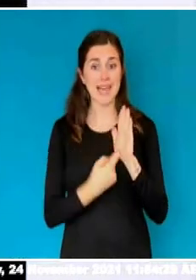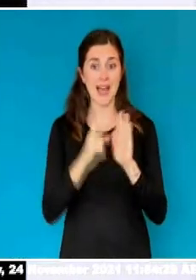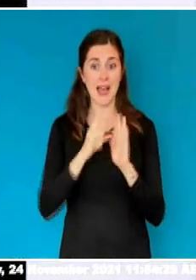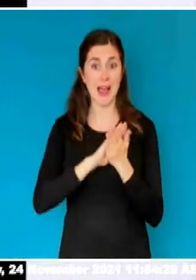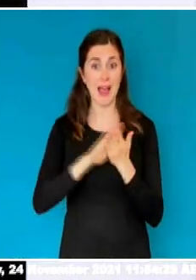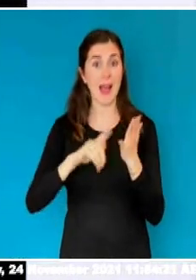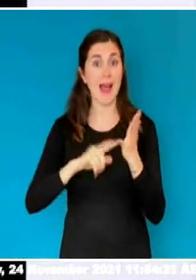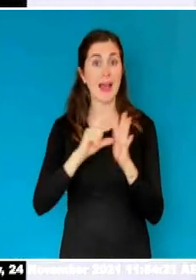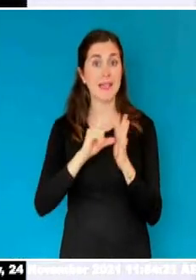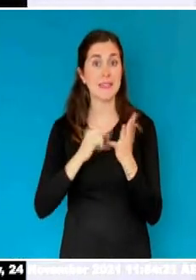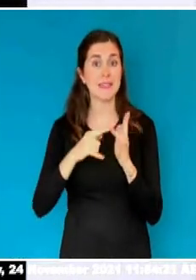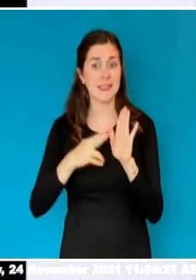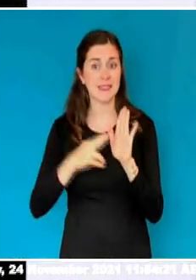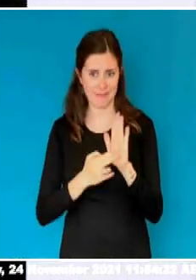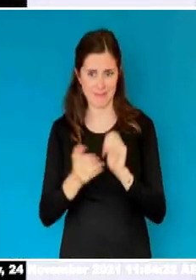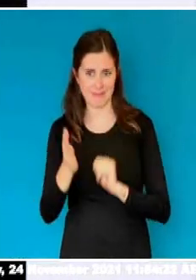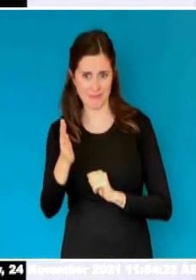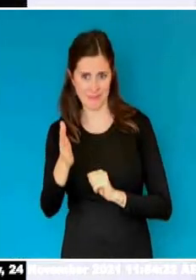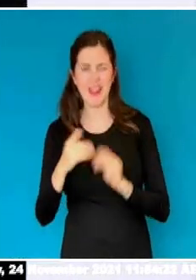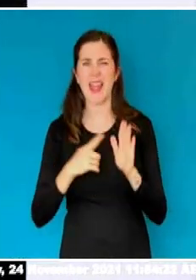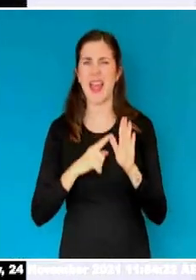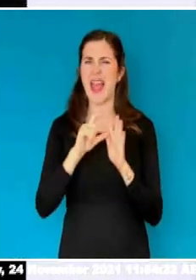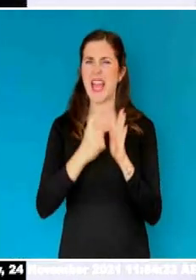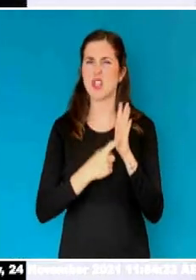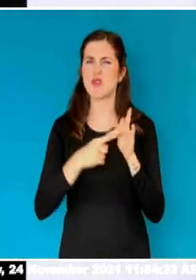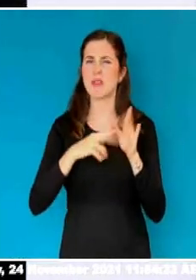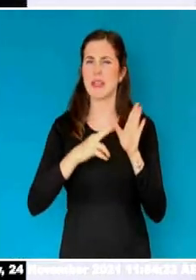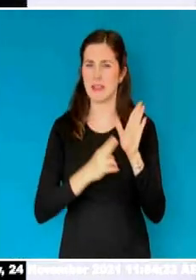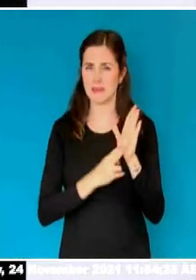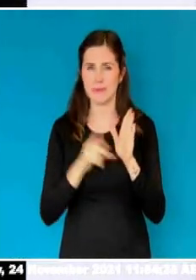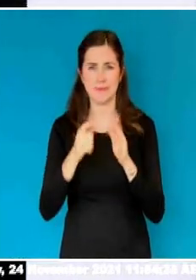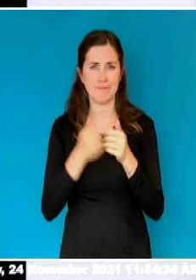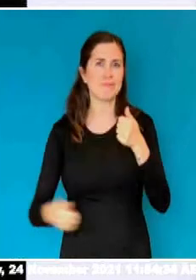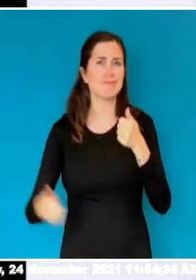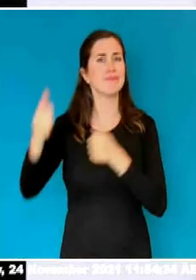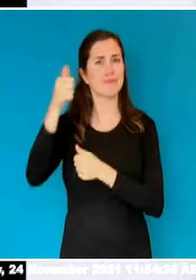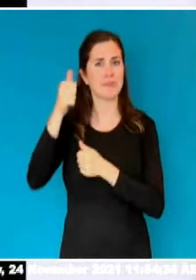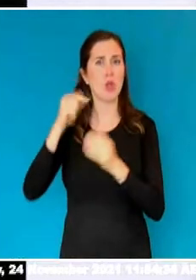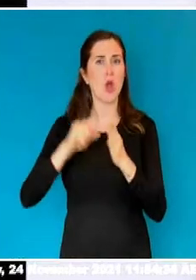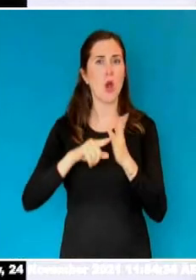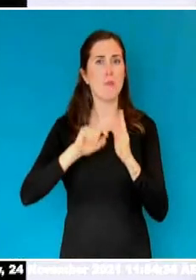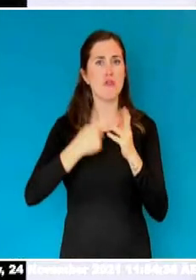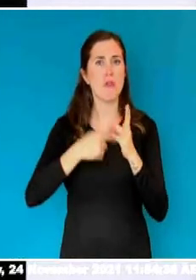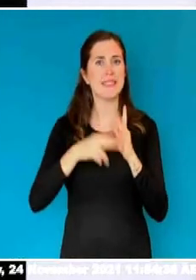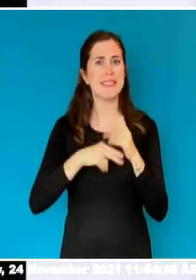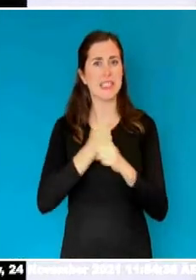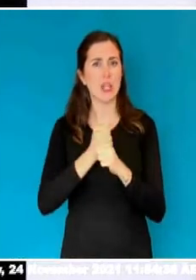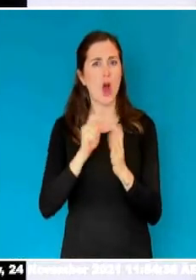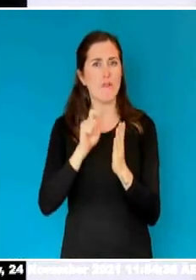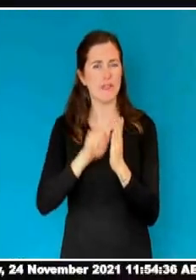You are Adrian Hudson, Chief Operating Officer and Deputy Secretary of the Department of Social Security?